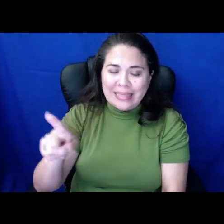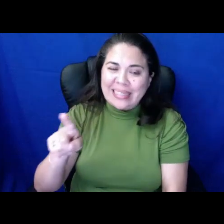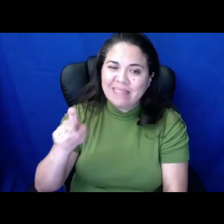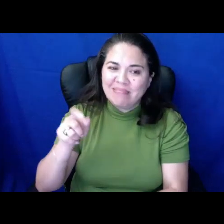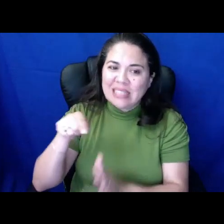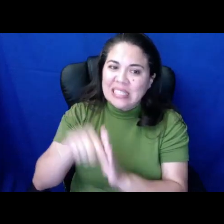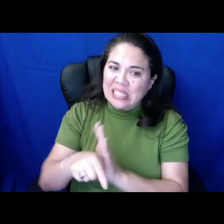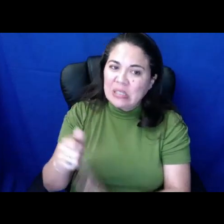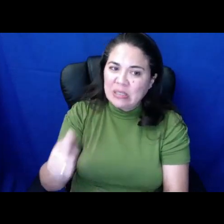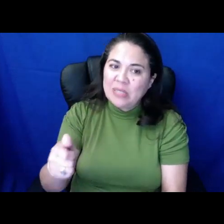Raymond Antrobus (He/Him): And I.